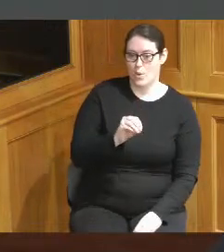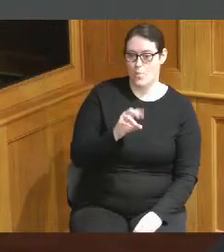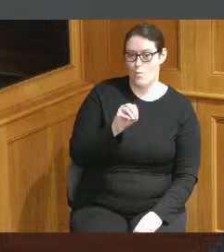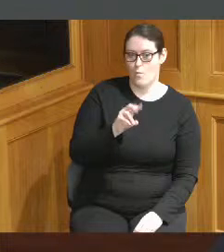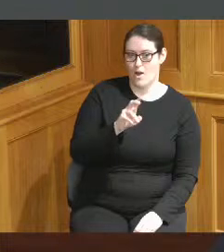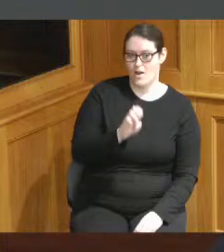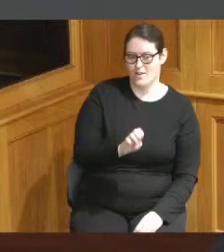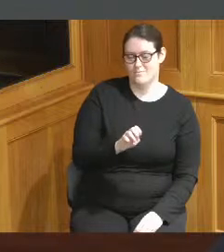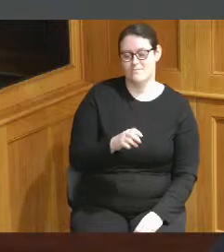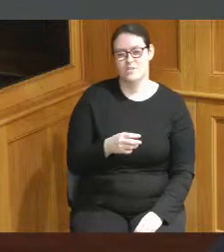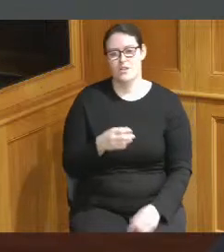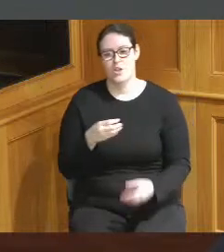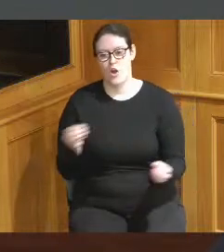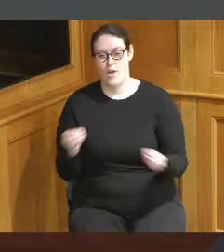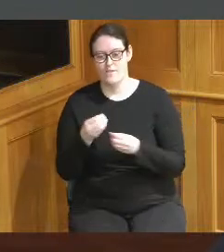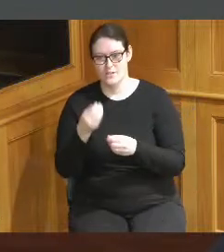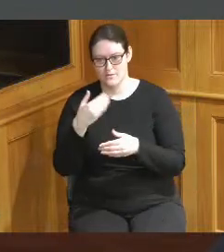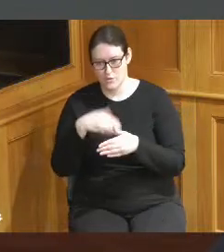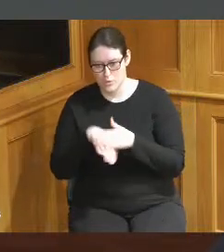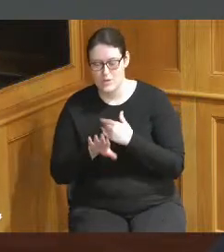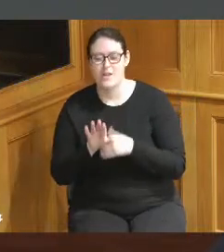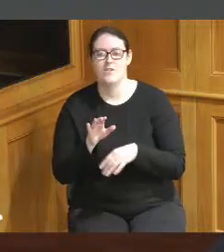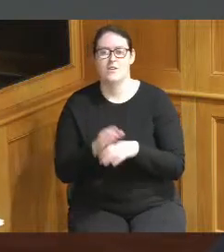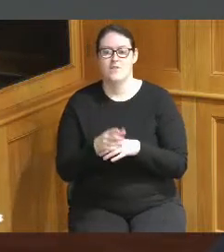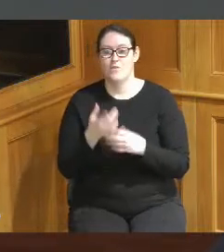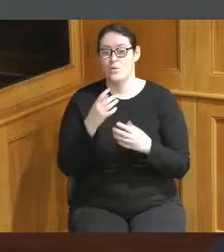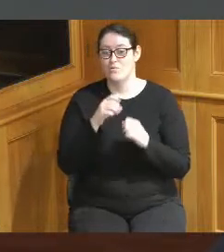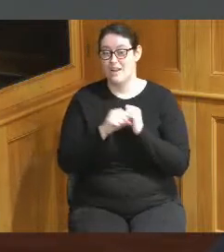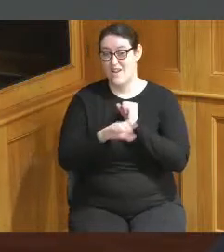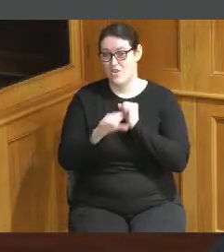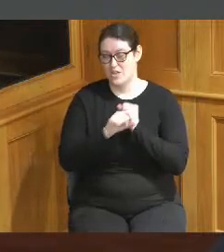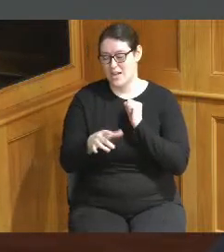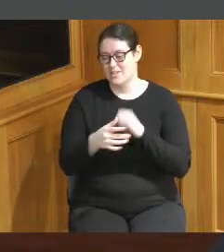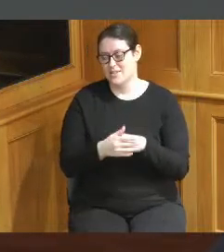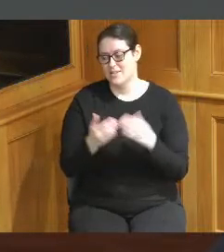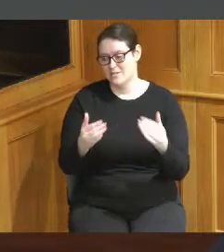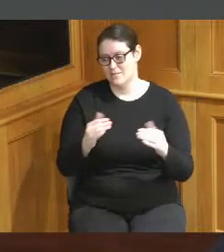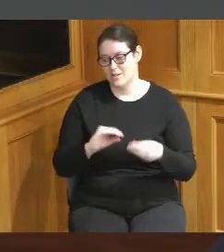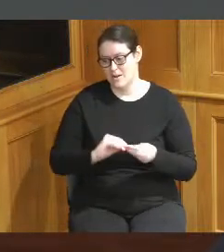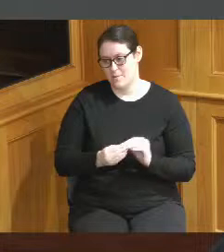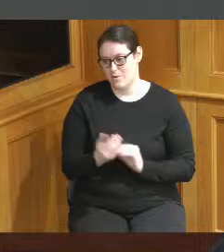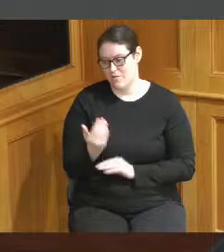prom we got to put a little money to the side to see if there's any fees that are due for them to